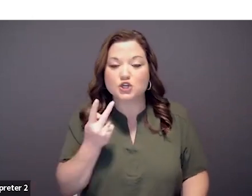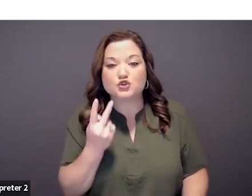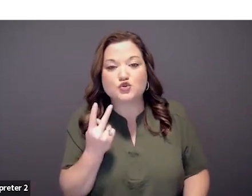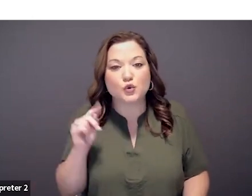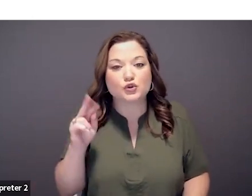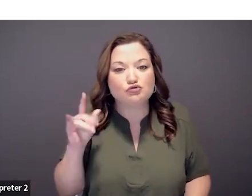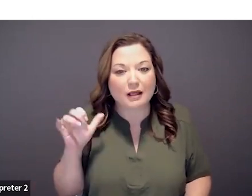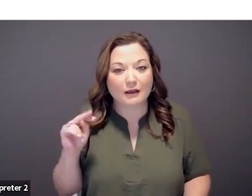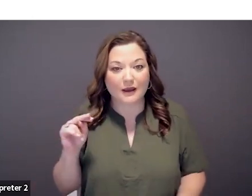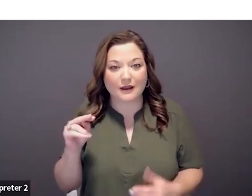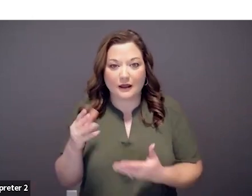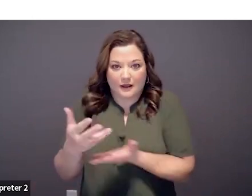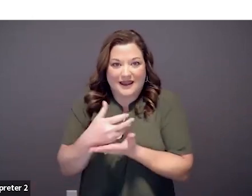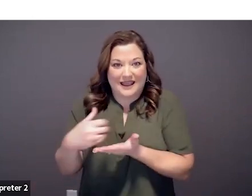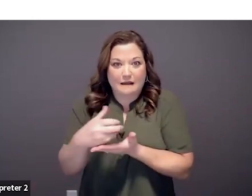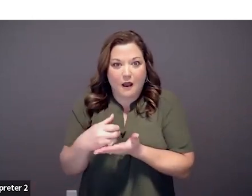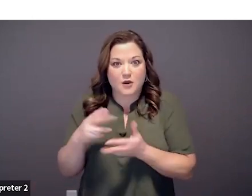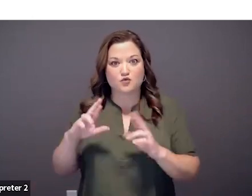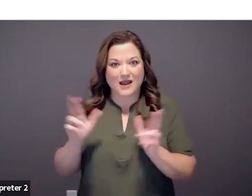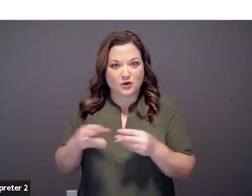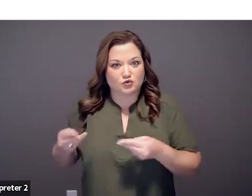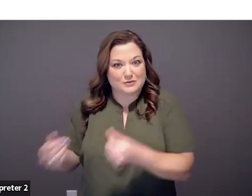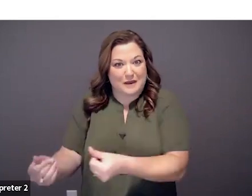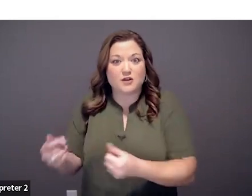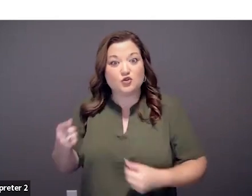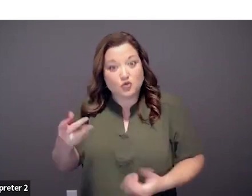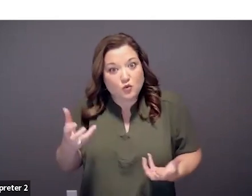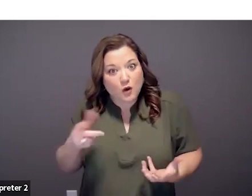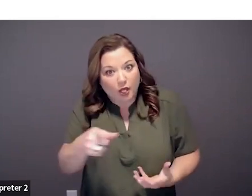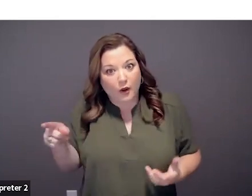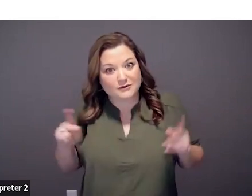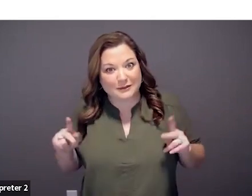You definitely want to make sure that those people can fill out your forms.